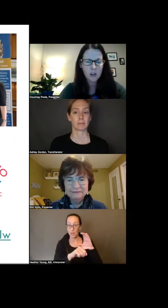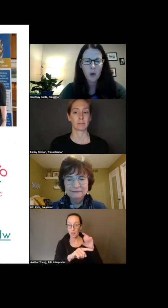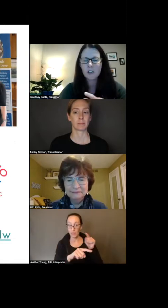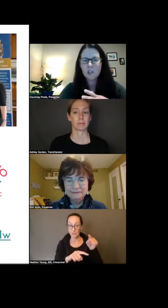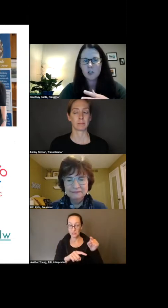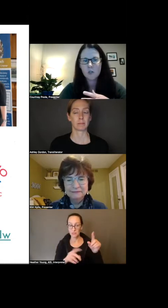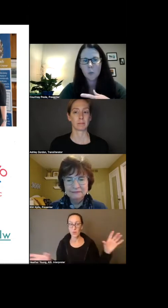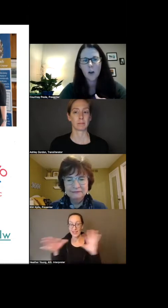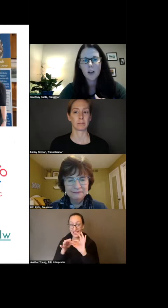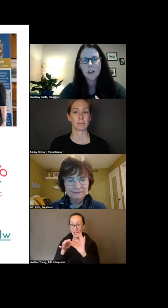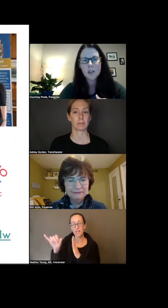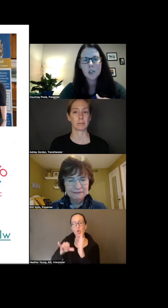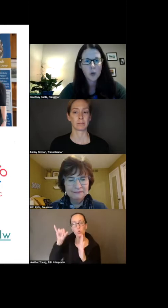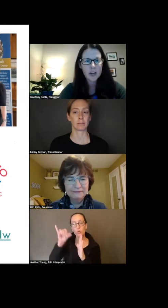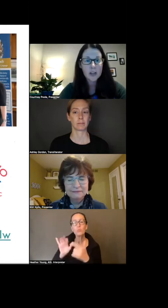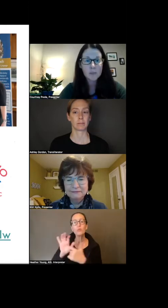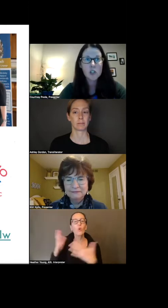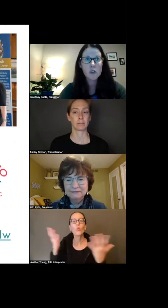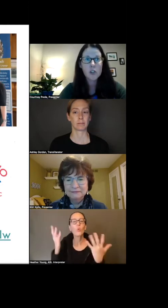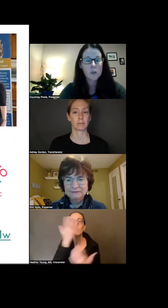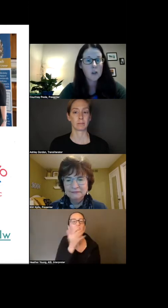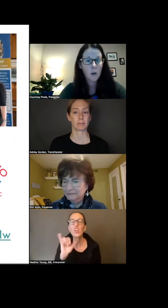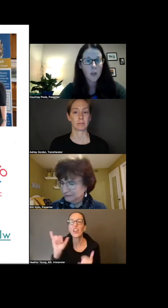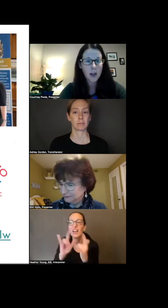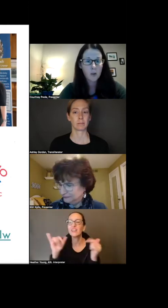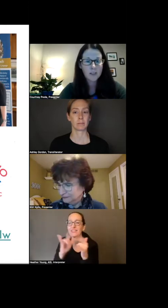and it shows you what Spring Camp Cheerio is all about.